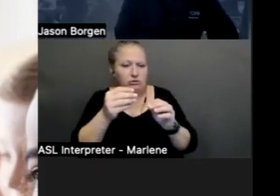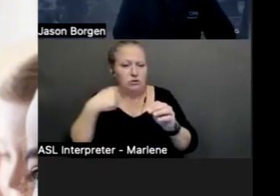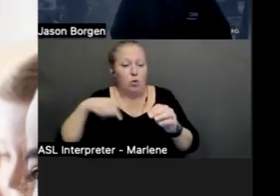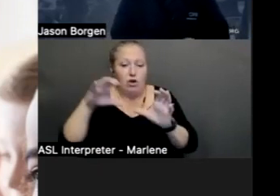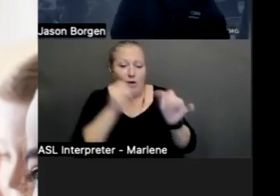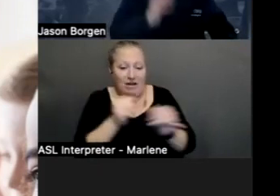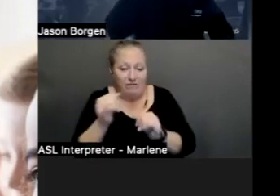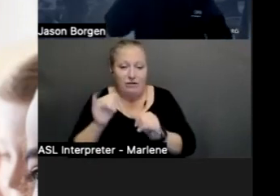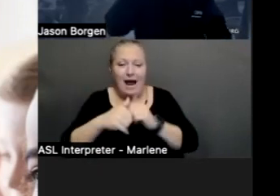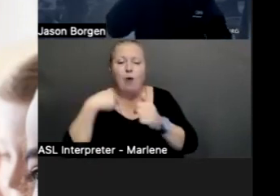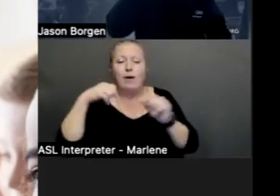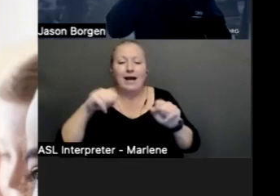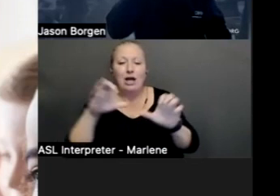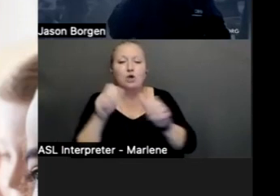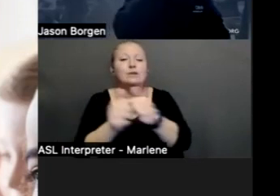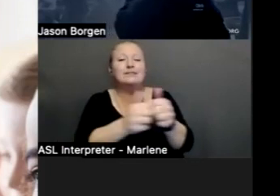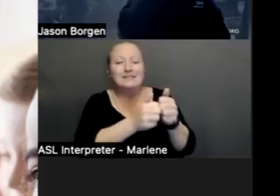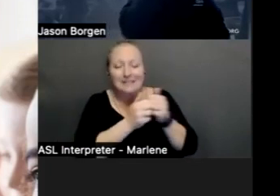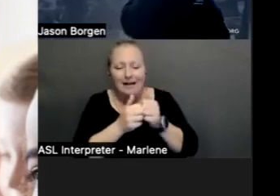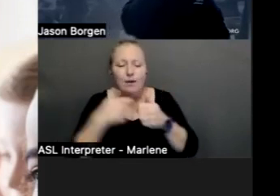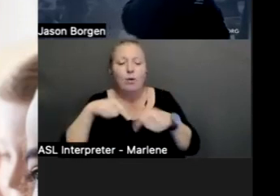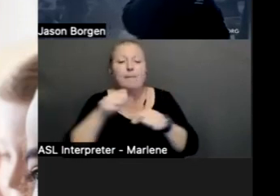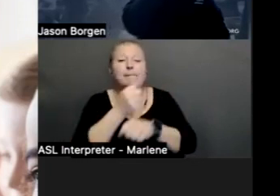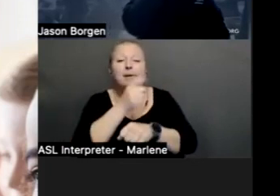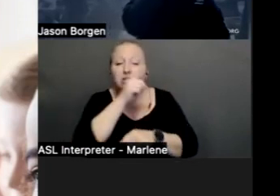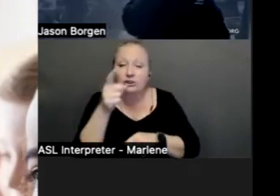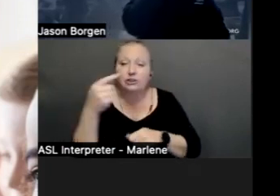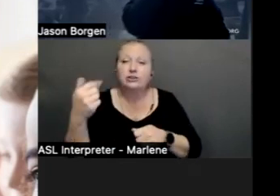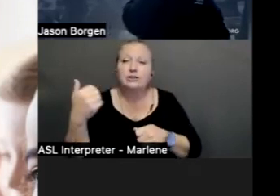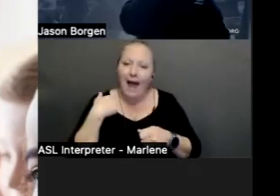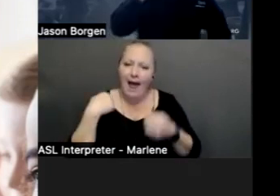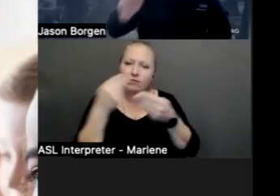what we can do collectively and really making sure that there's a there's a solution through